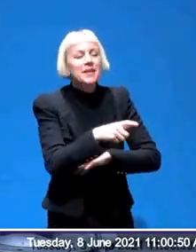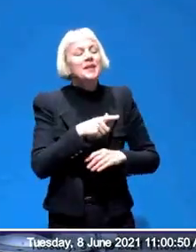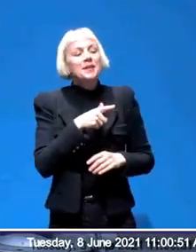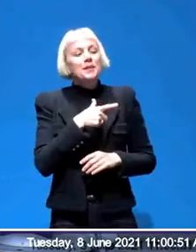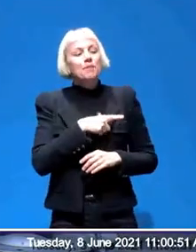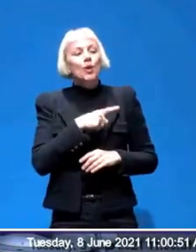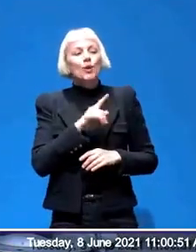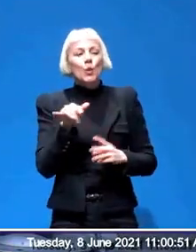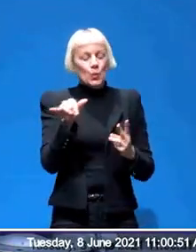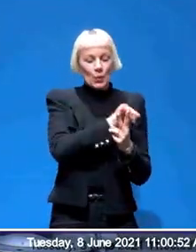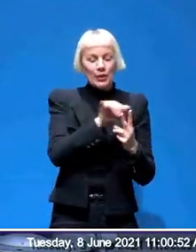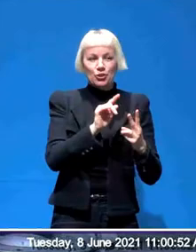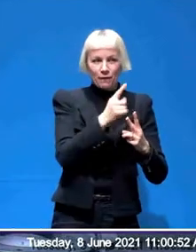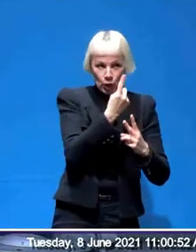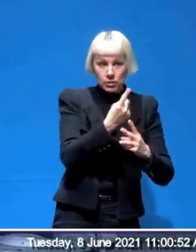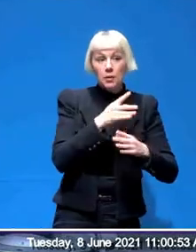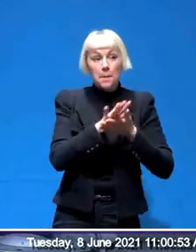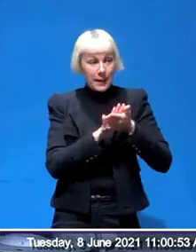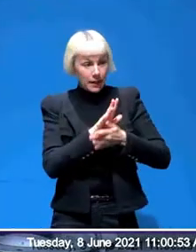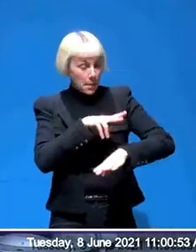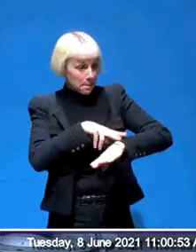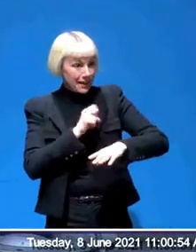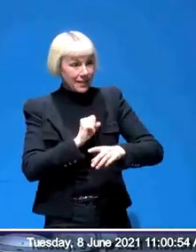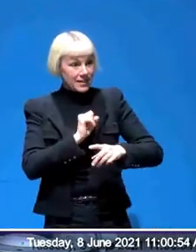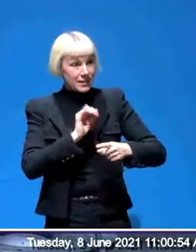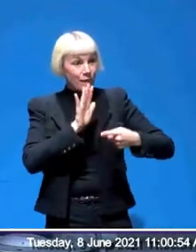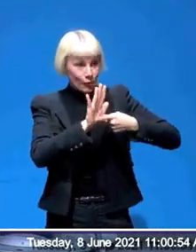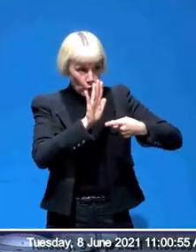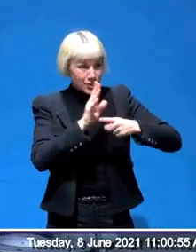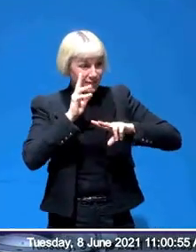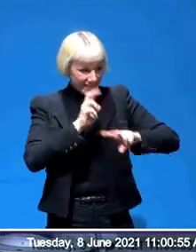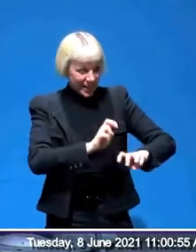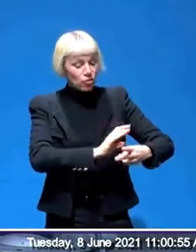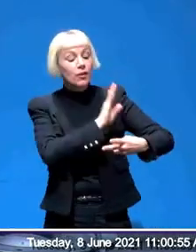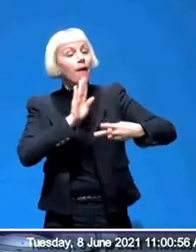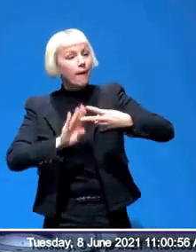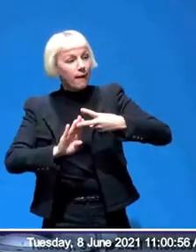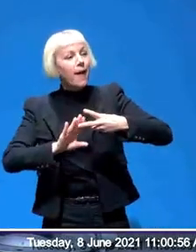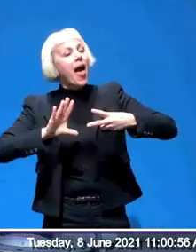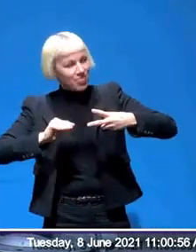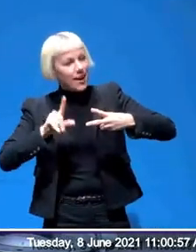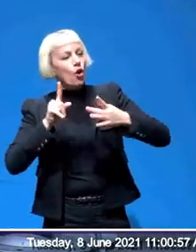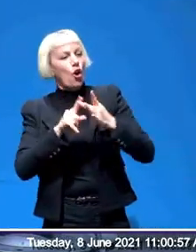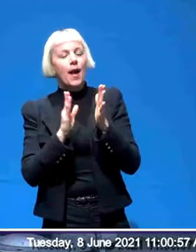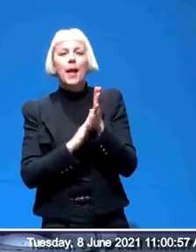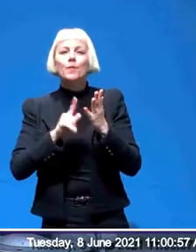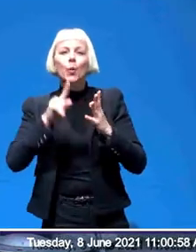which went first. So, if the police were investigating, you were aware IMU would wait until they could commence an investigation